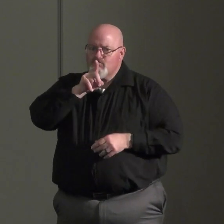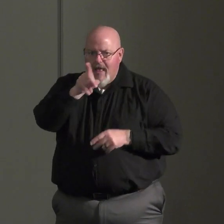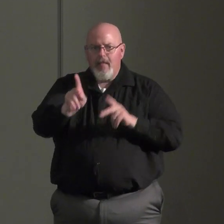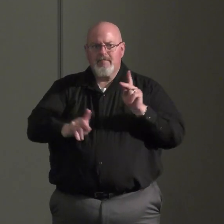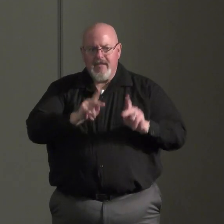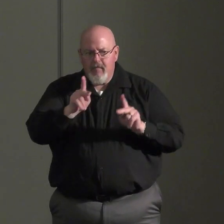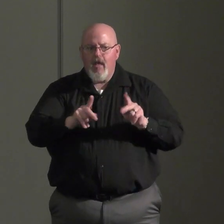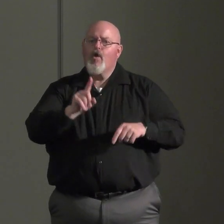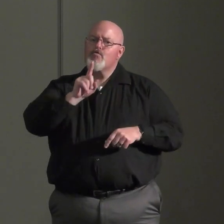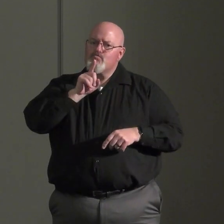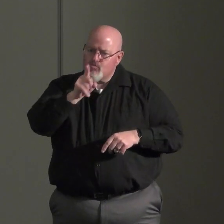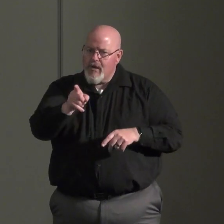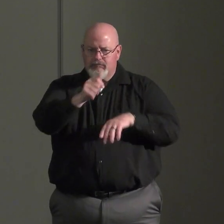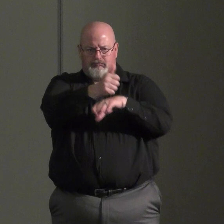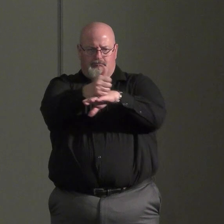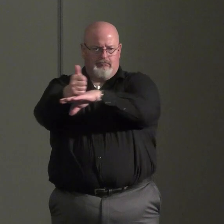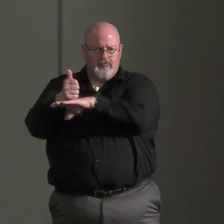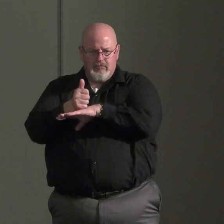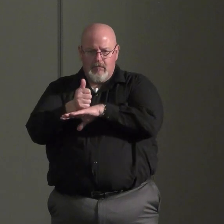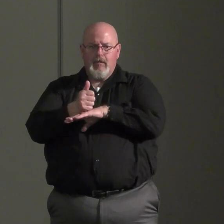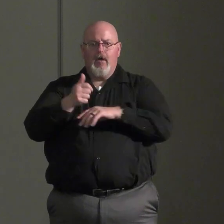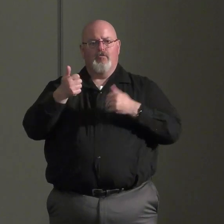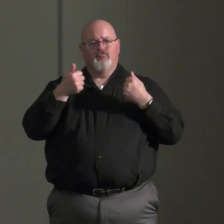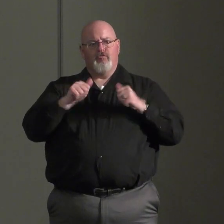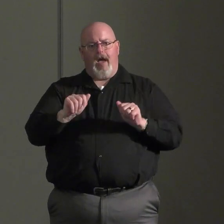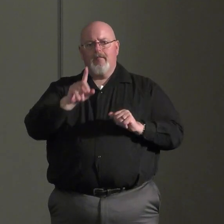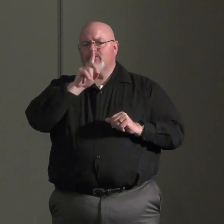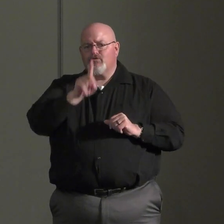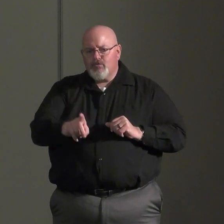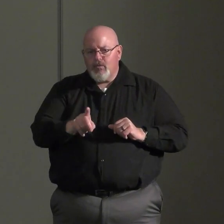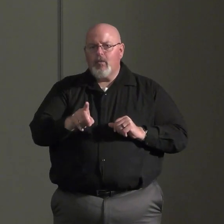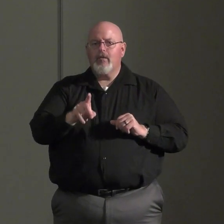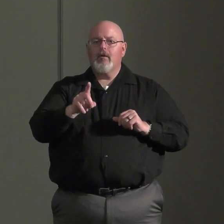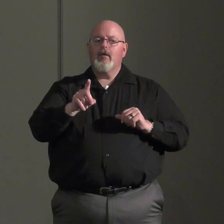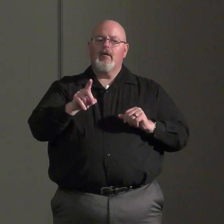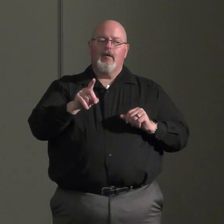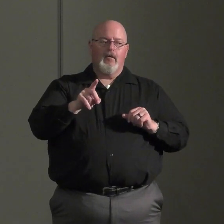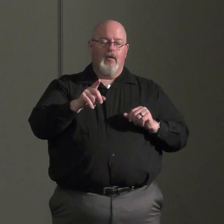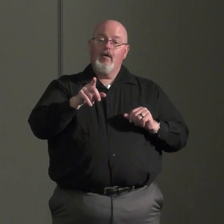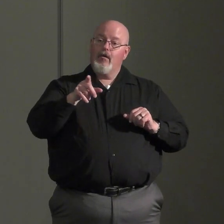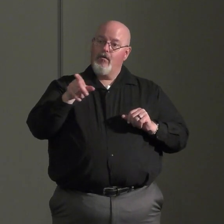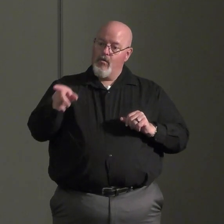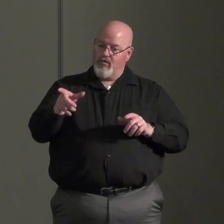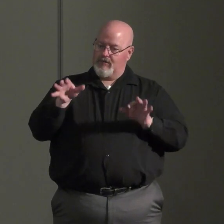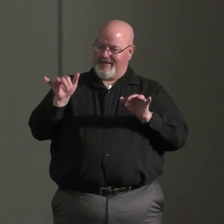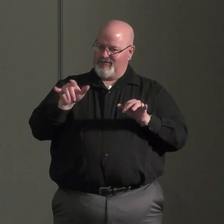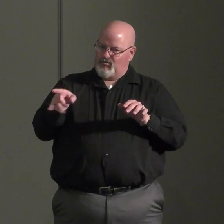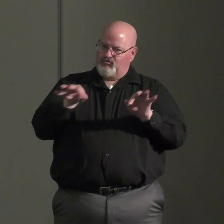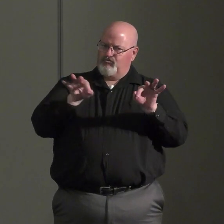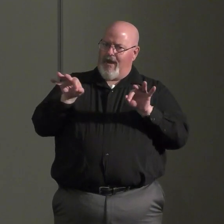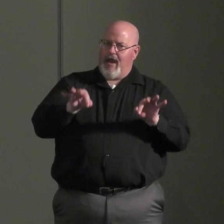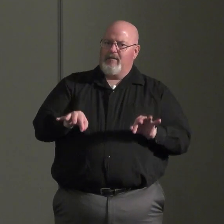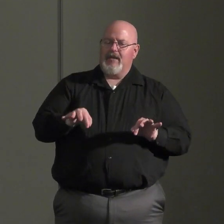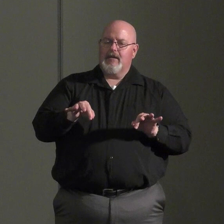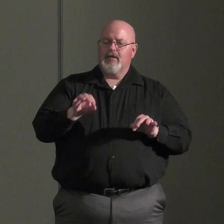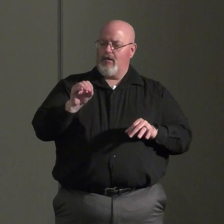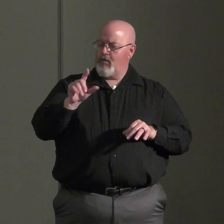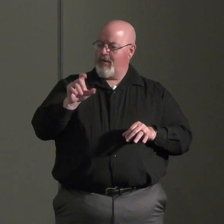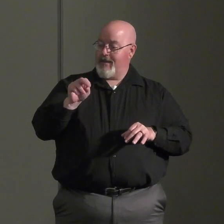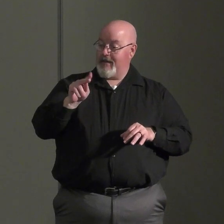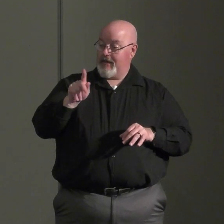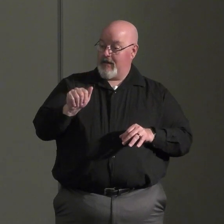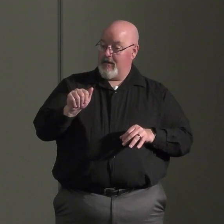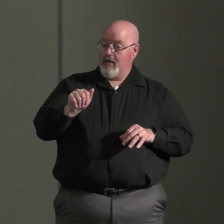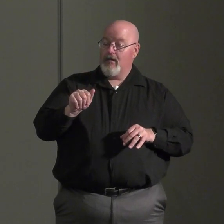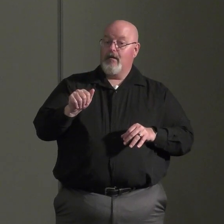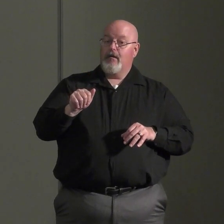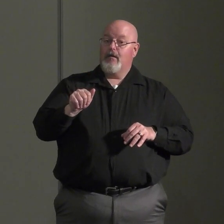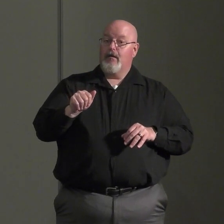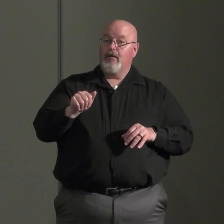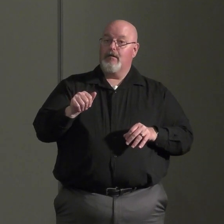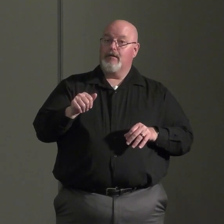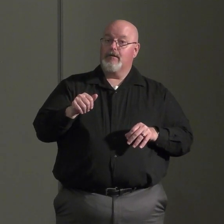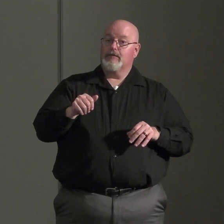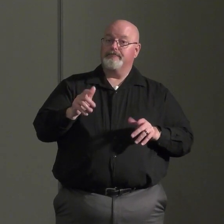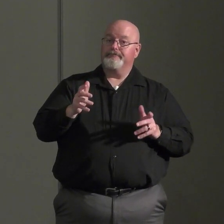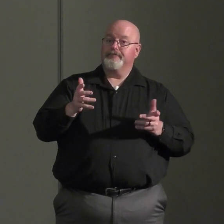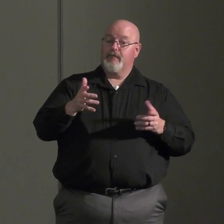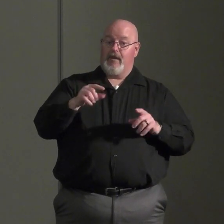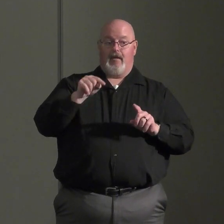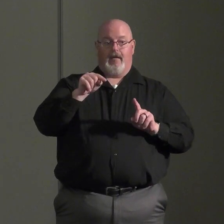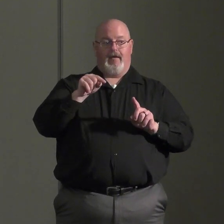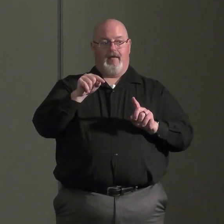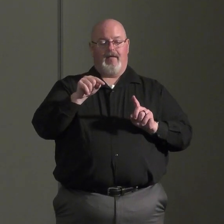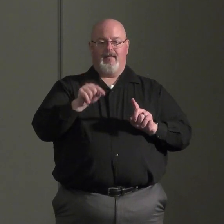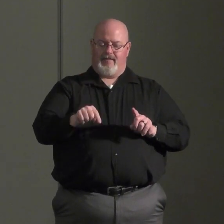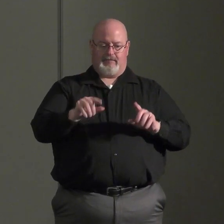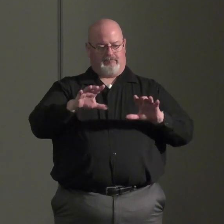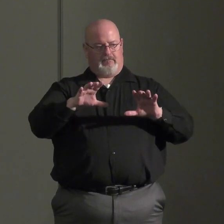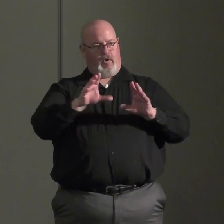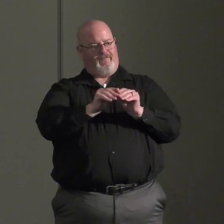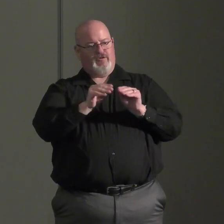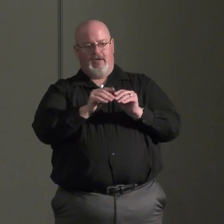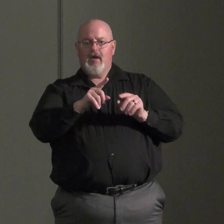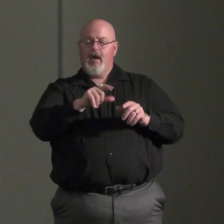and real settings. To make sure that as you are describing Olenka that there the entertainment